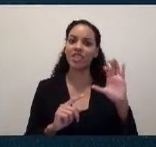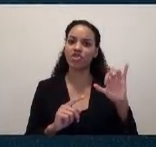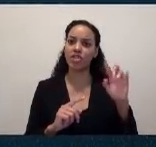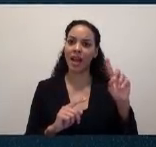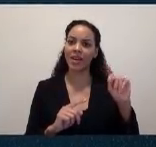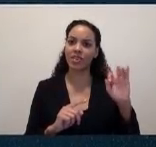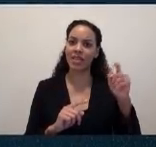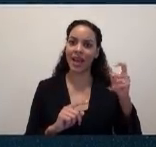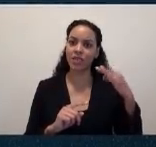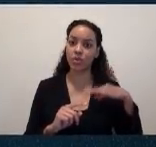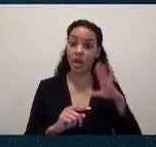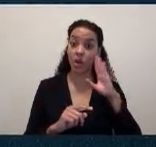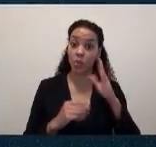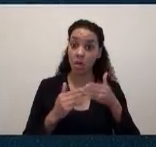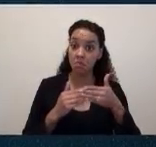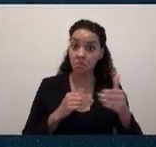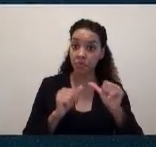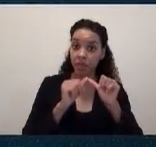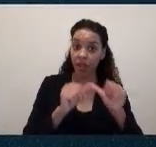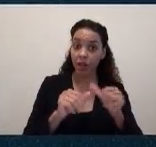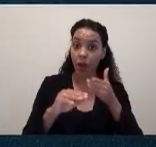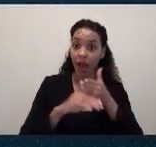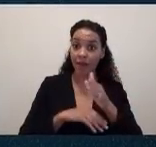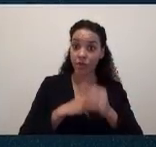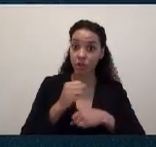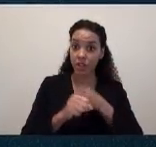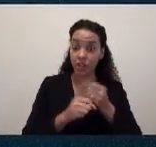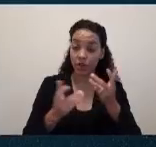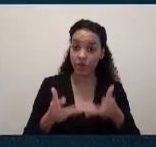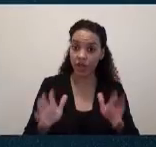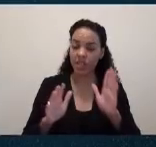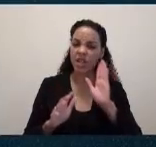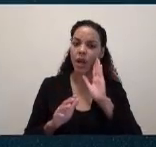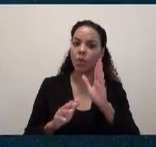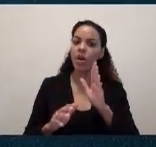And are lawmakers finally going to make childcare affordable for families like mine?